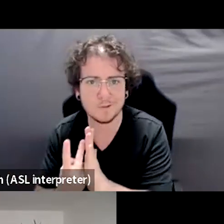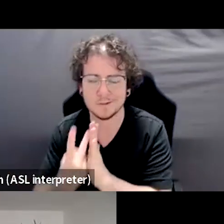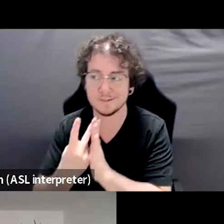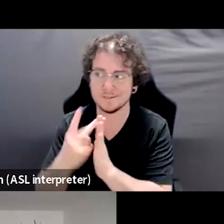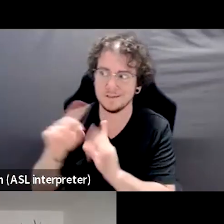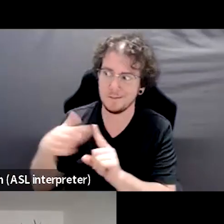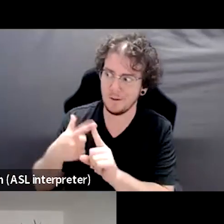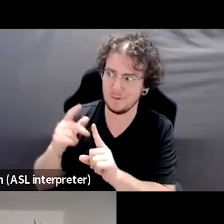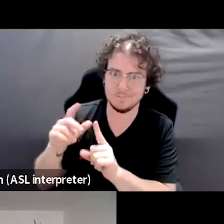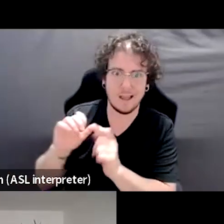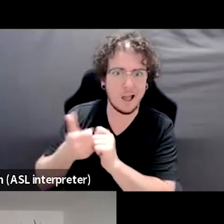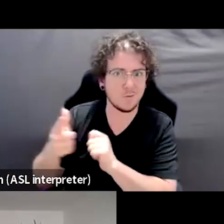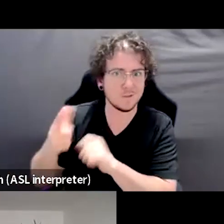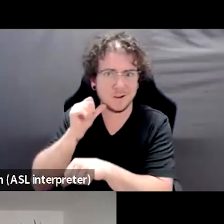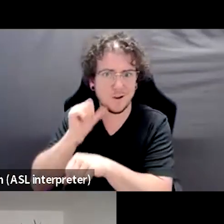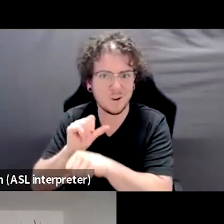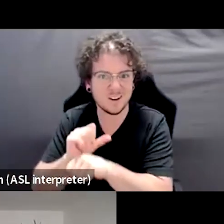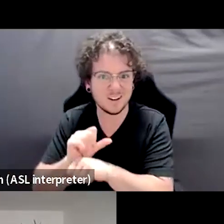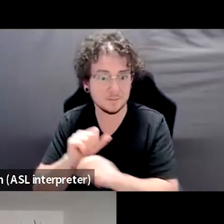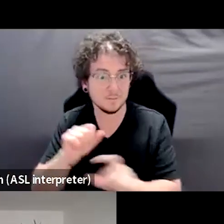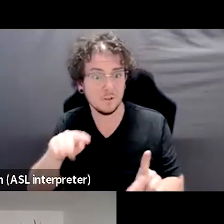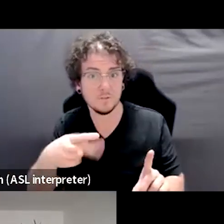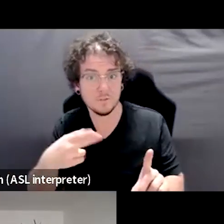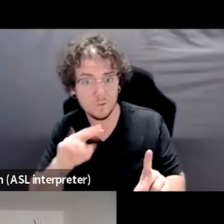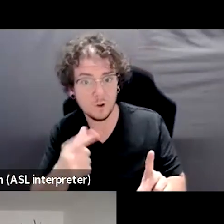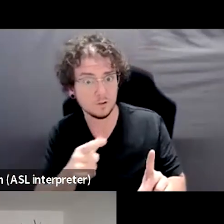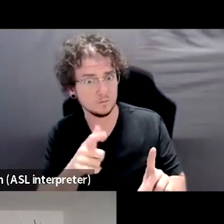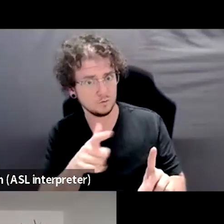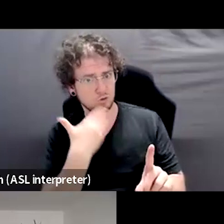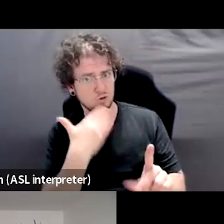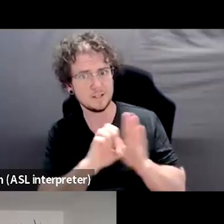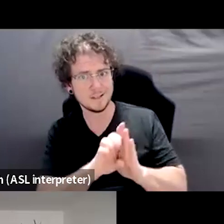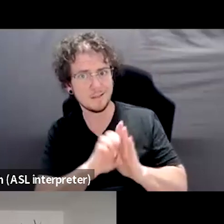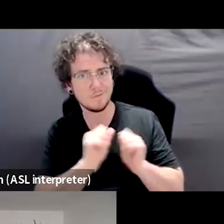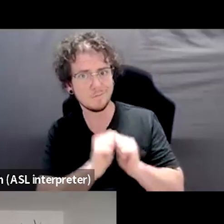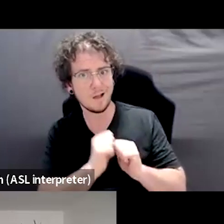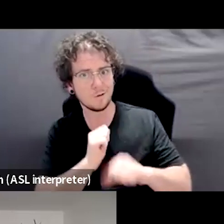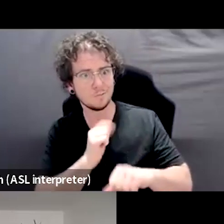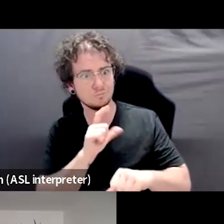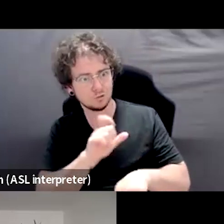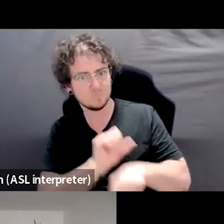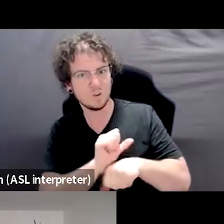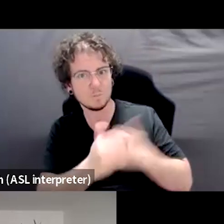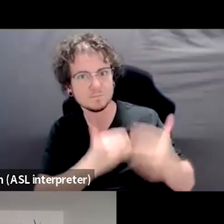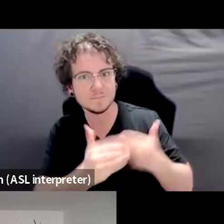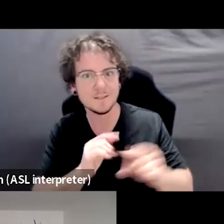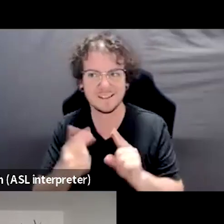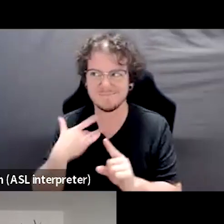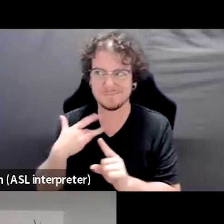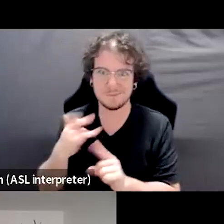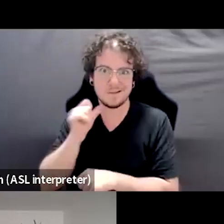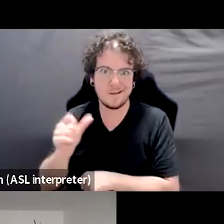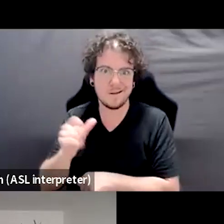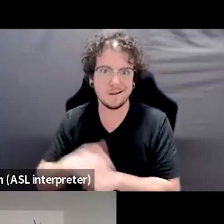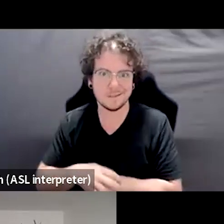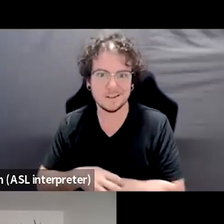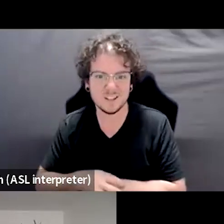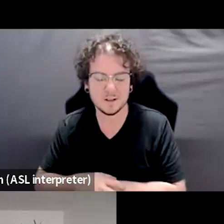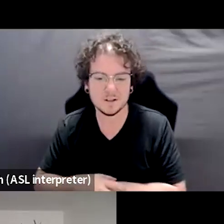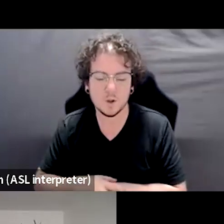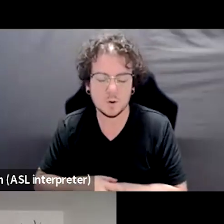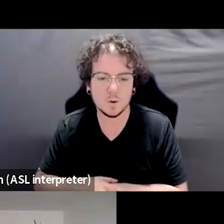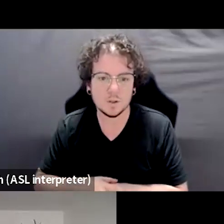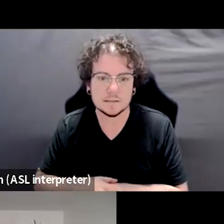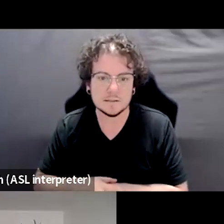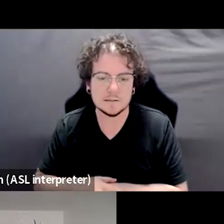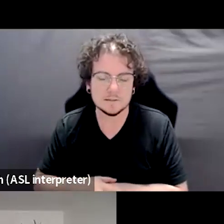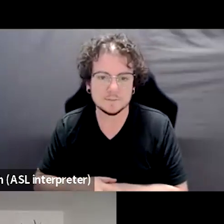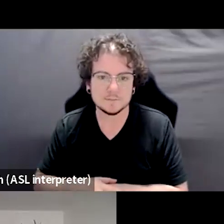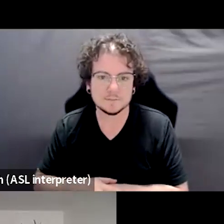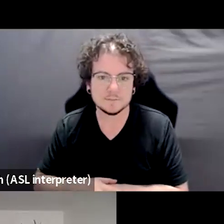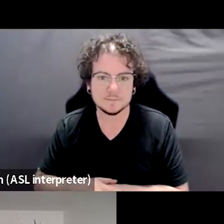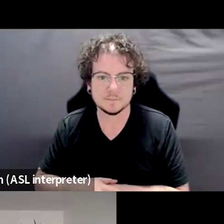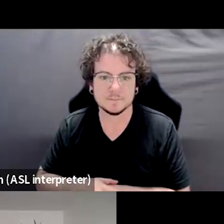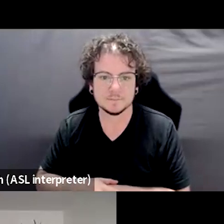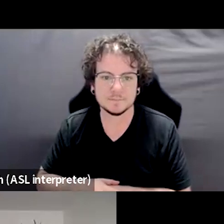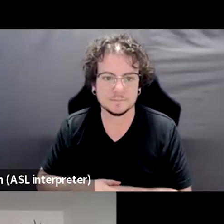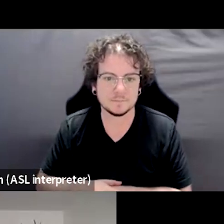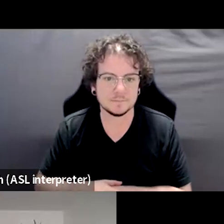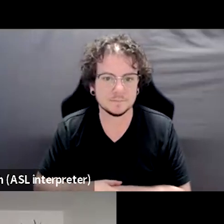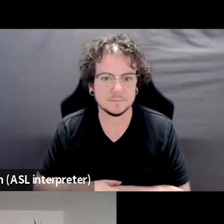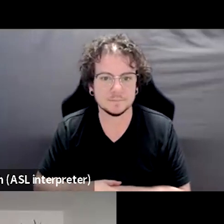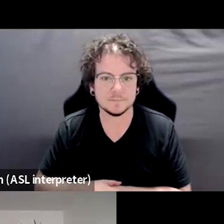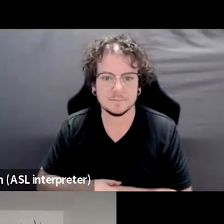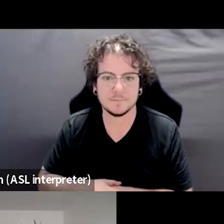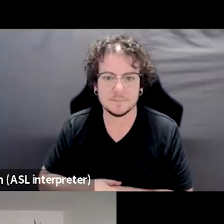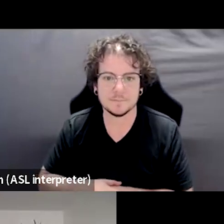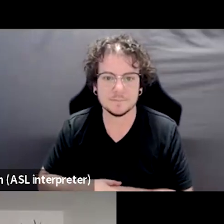Phuong, of course, being a great example of how it is. But, you know, also, as someone in a senior